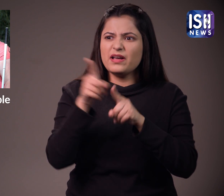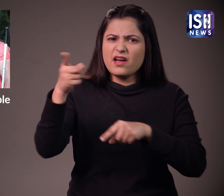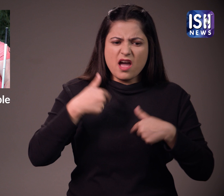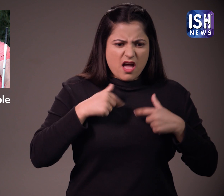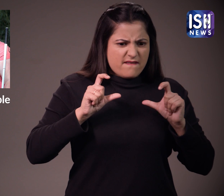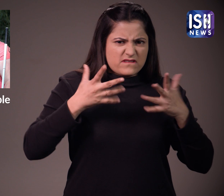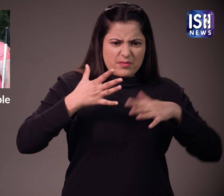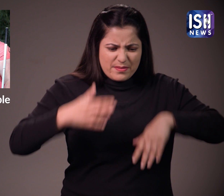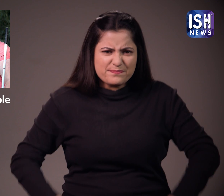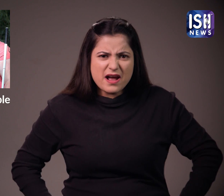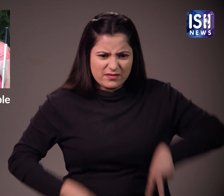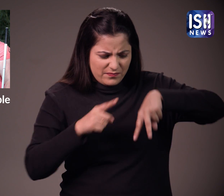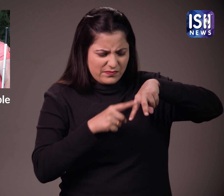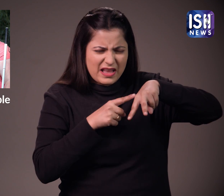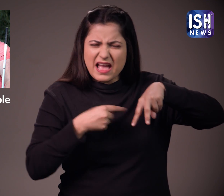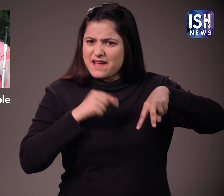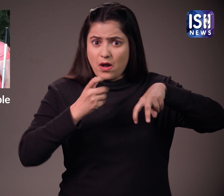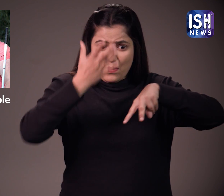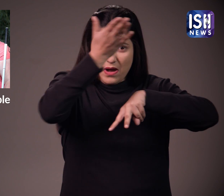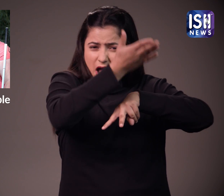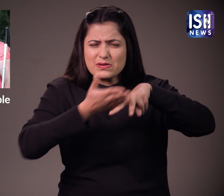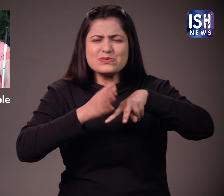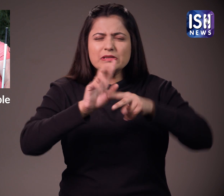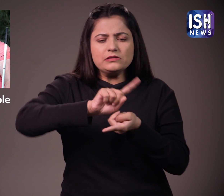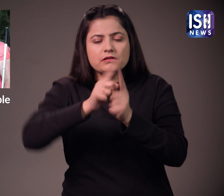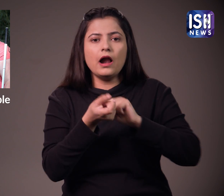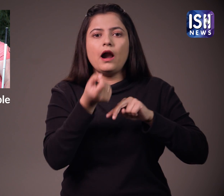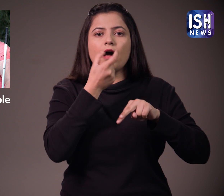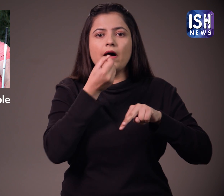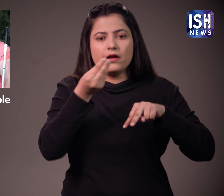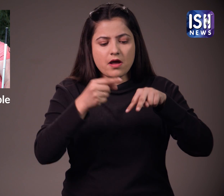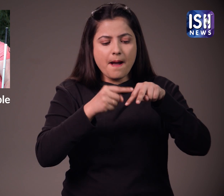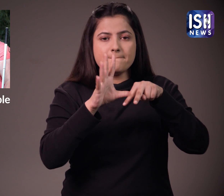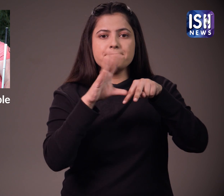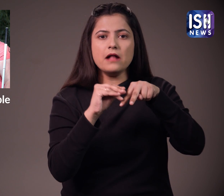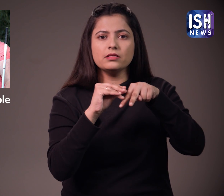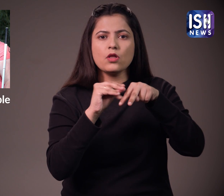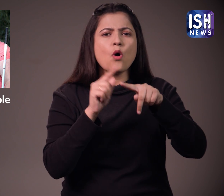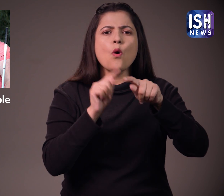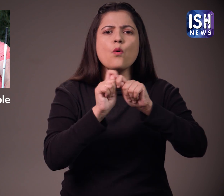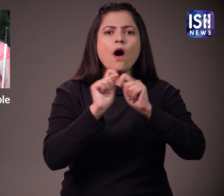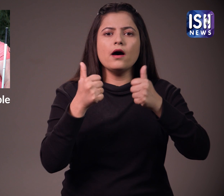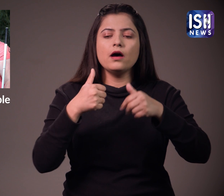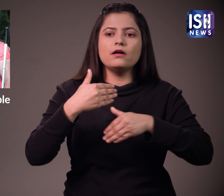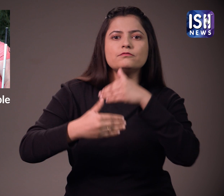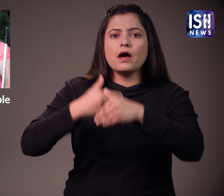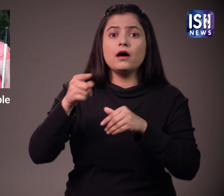blocking the nerve with medication instead of cutting of the limb.